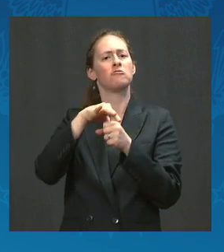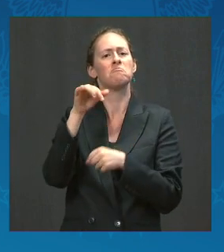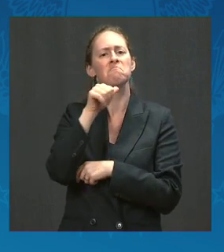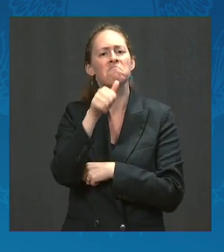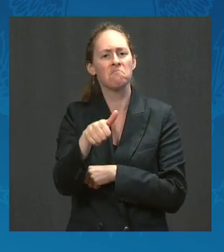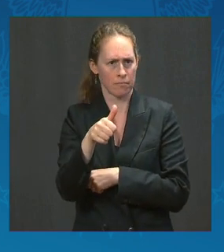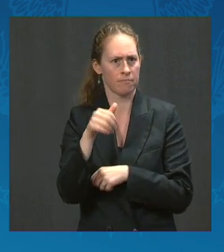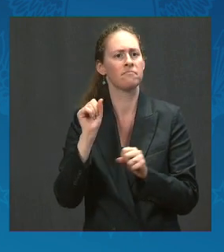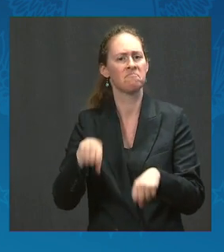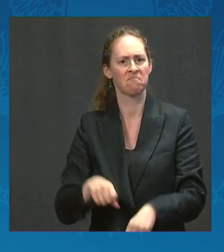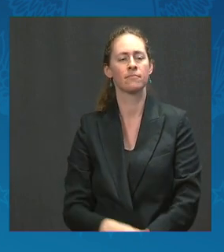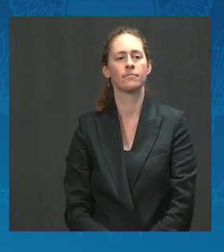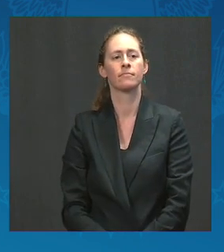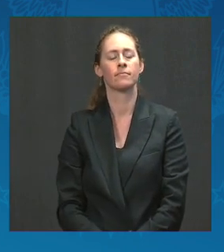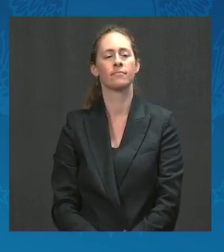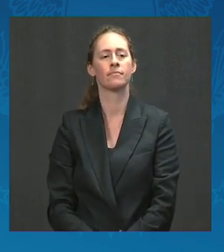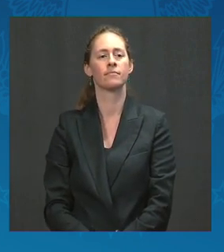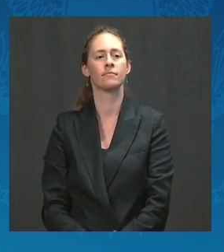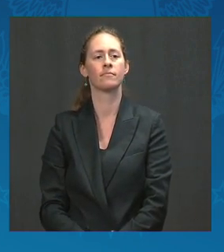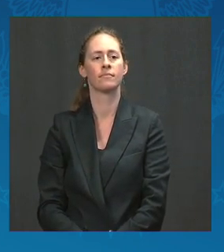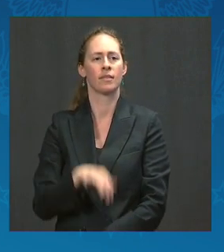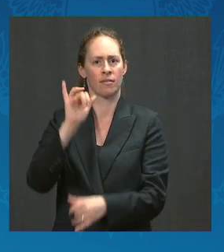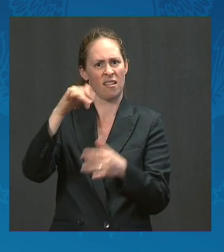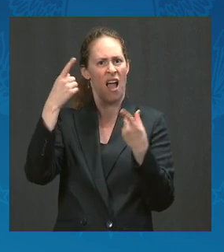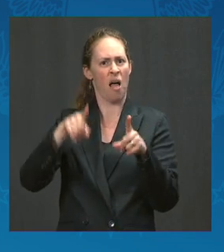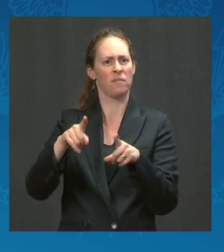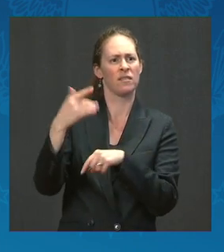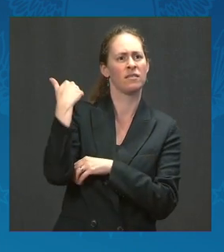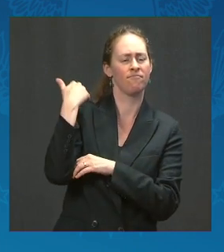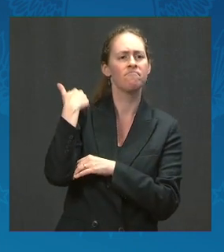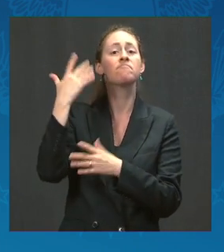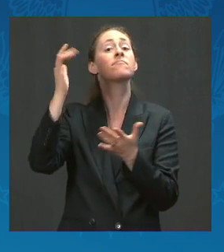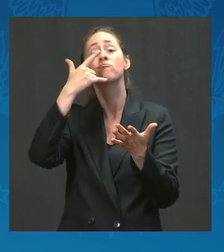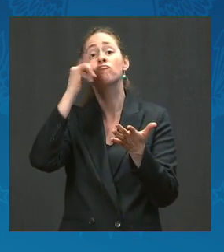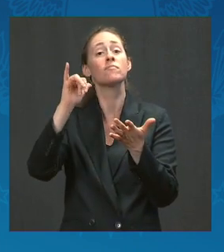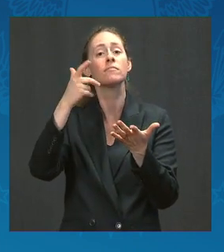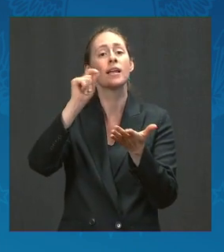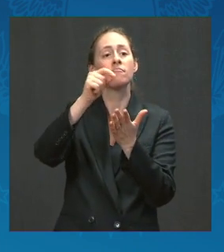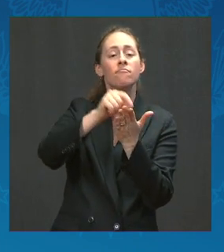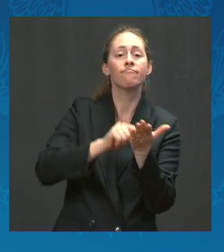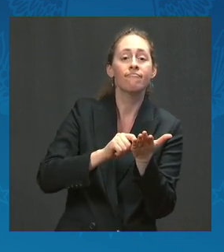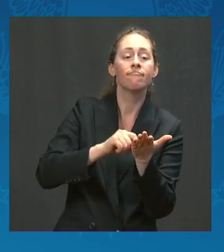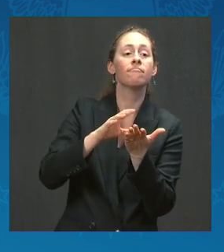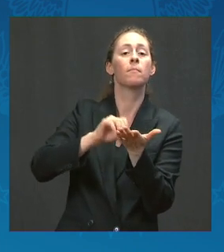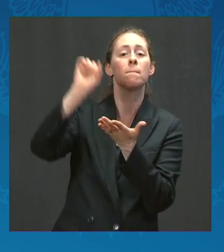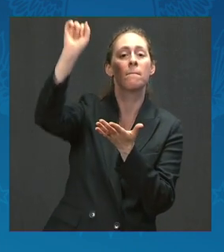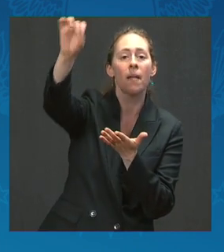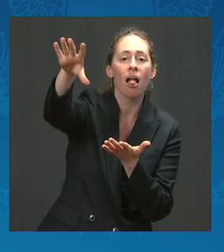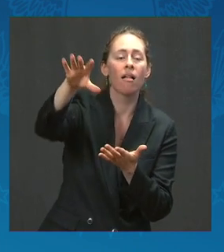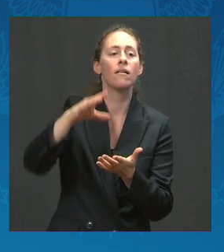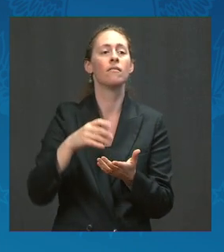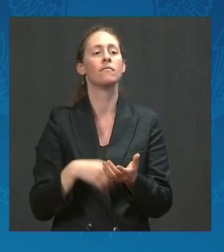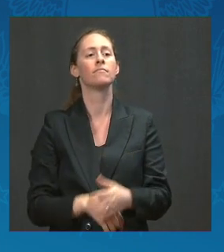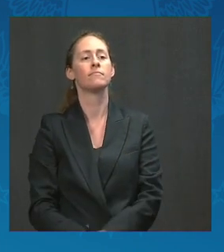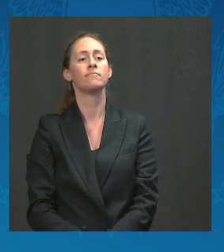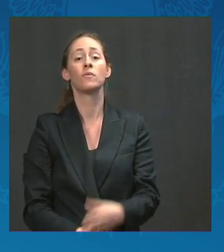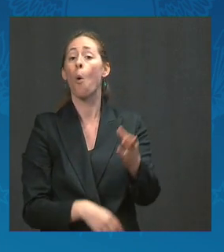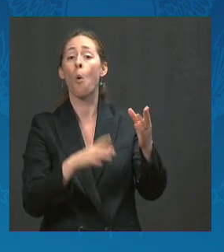were able to cast their ballots by mail. Voters were able to drop their ballots in dropboxes.